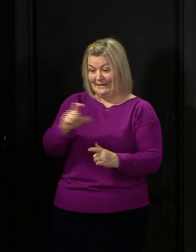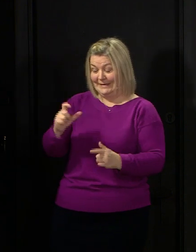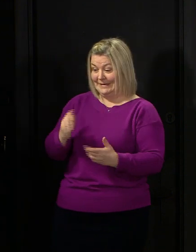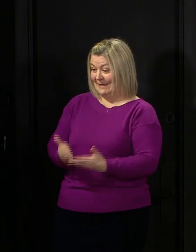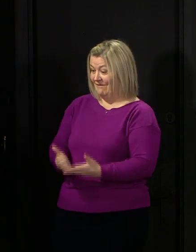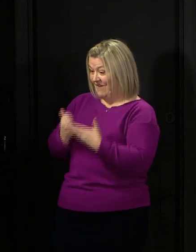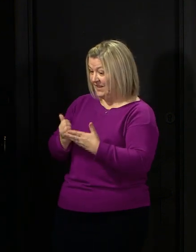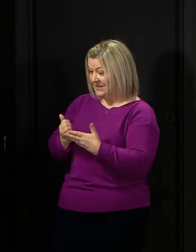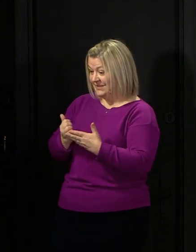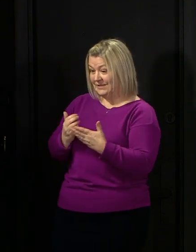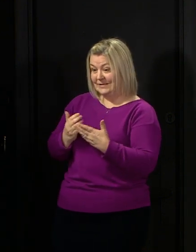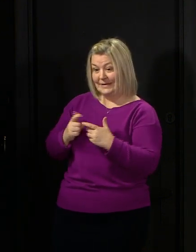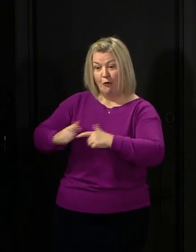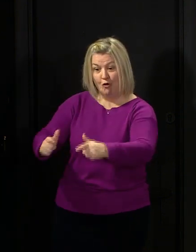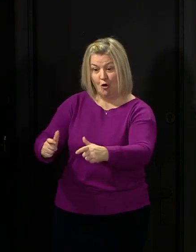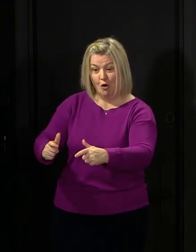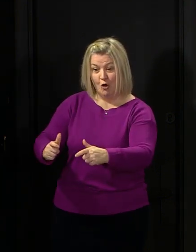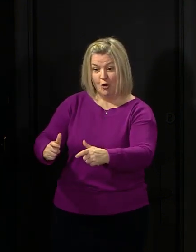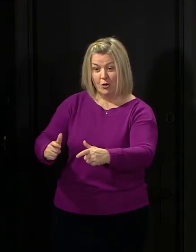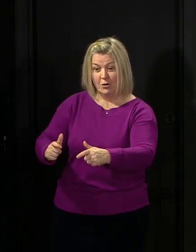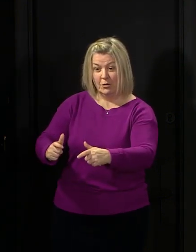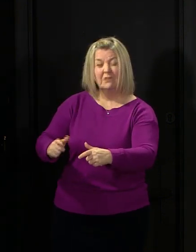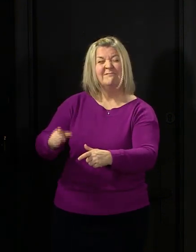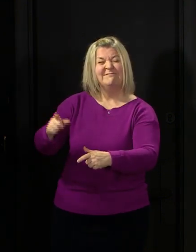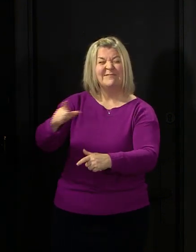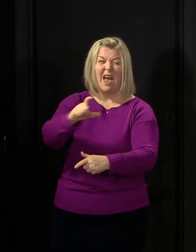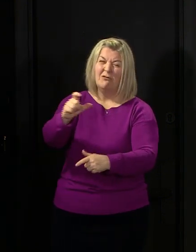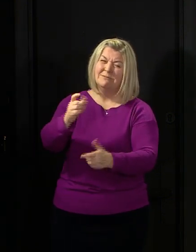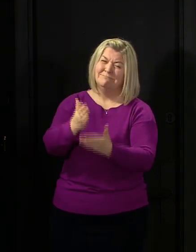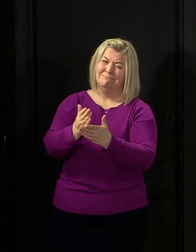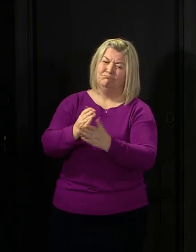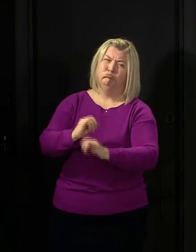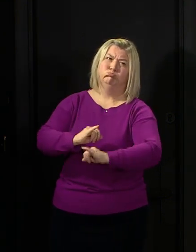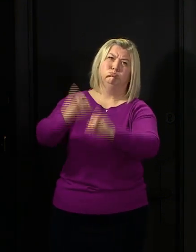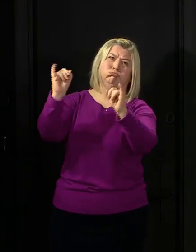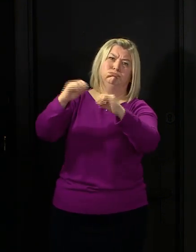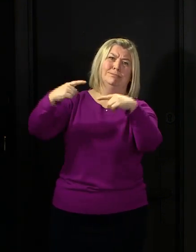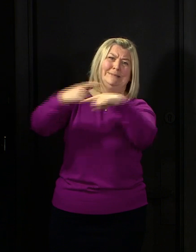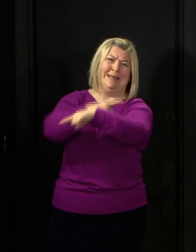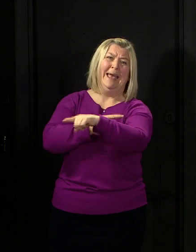More than one thing can be true at once. She made a serious mistake in breaching that guidance,